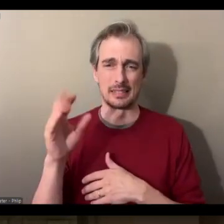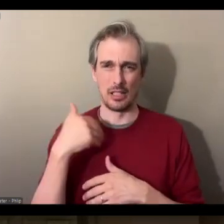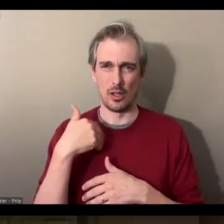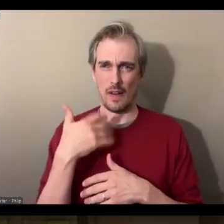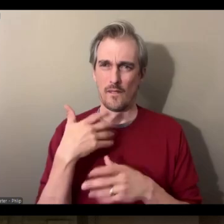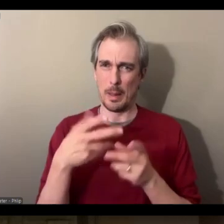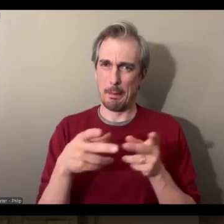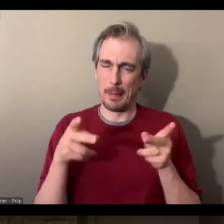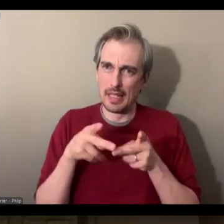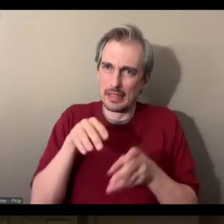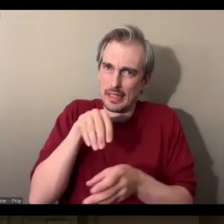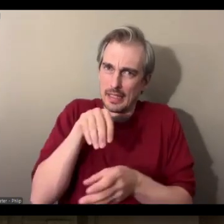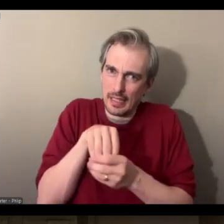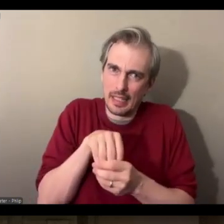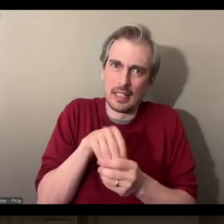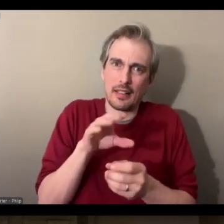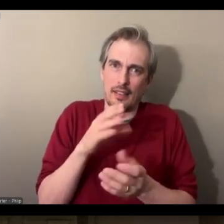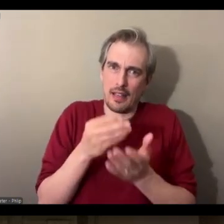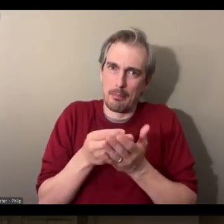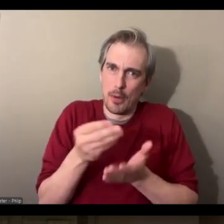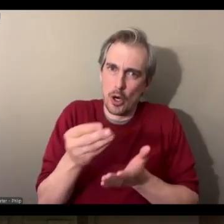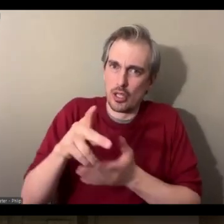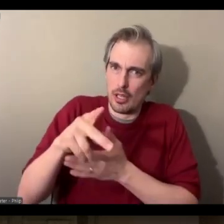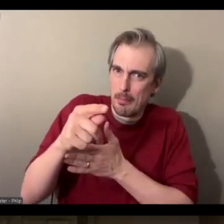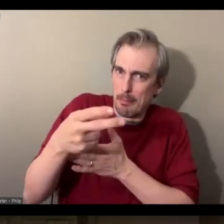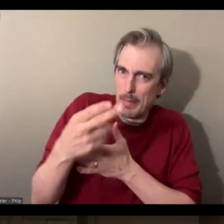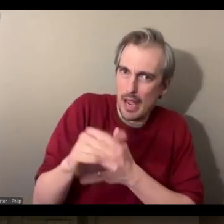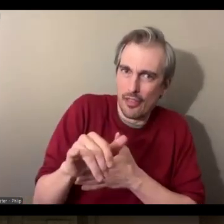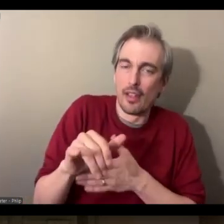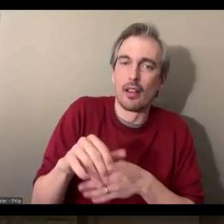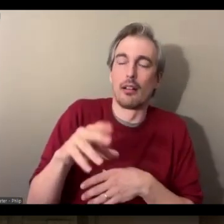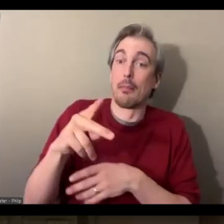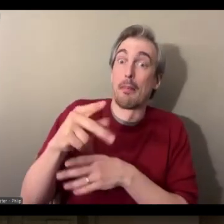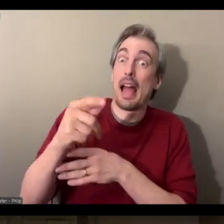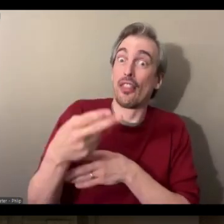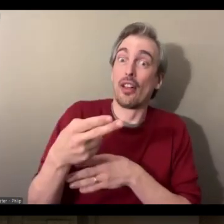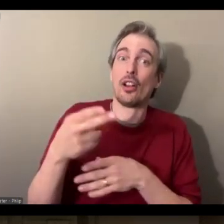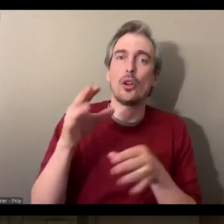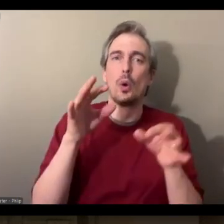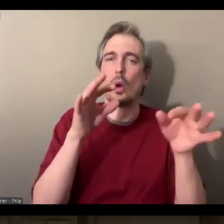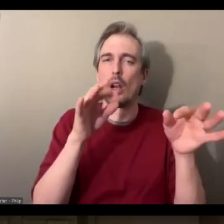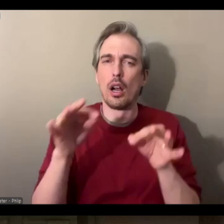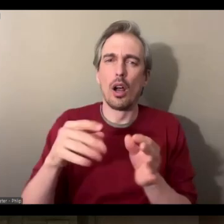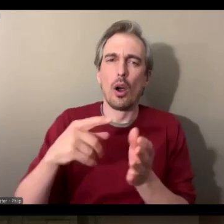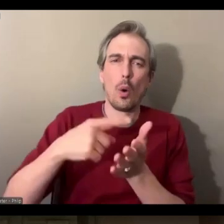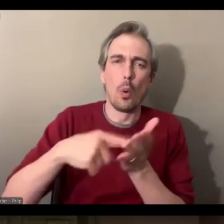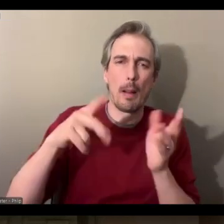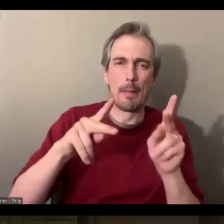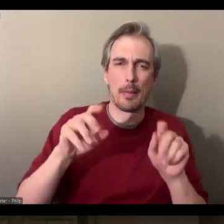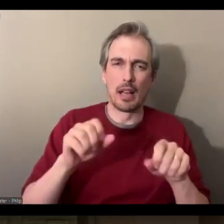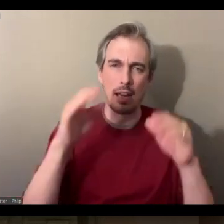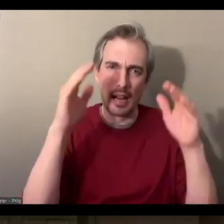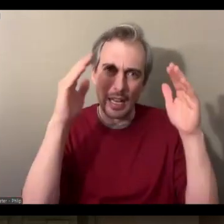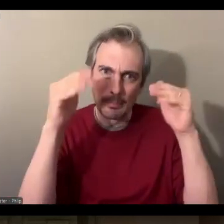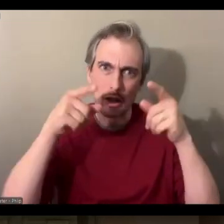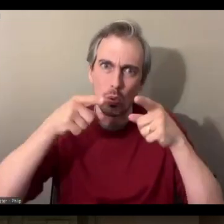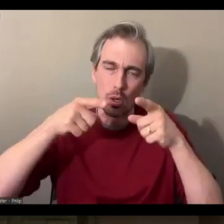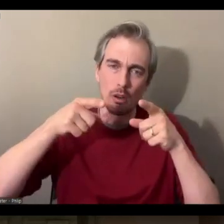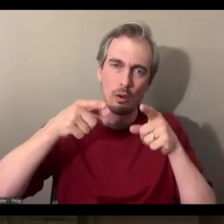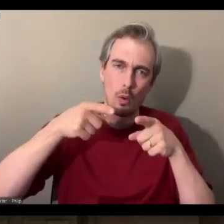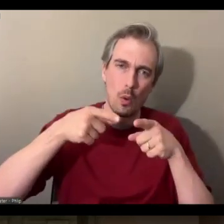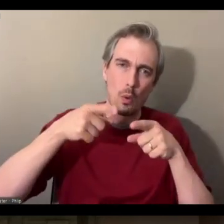what to expect at PAC. We have very recently, only a couple of days ago, revamped the accessibility